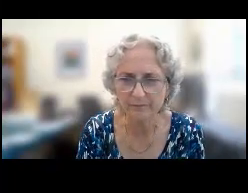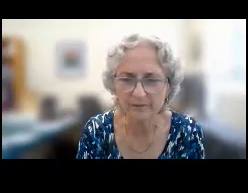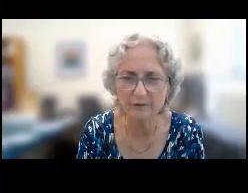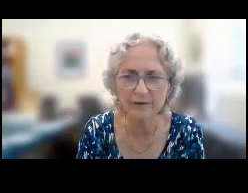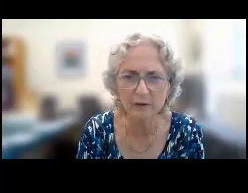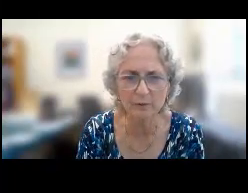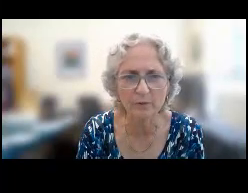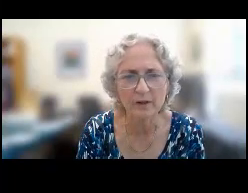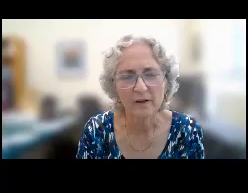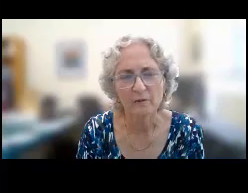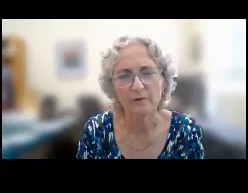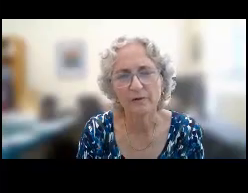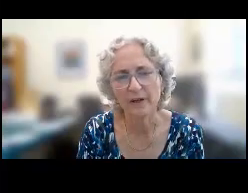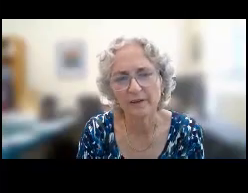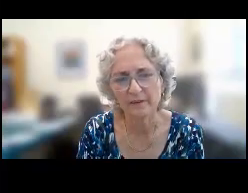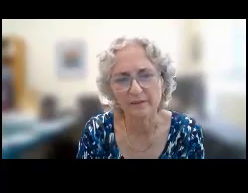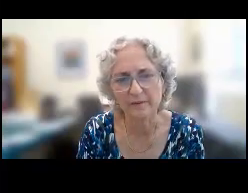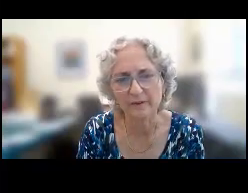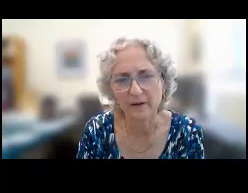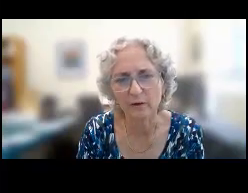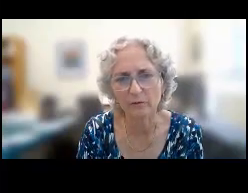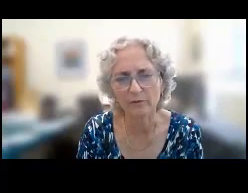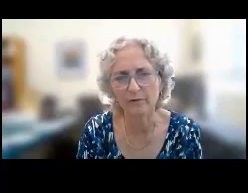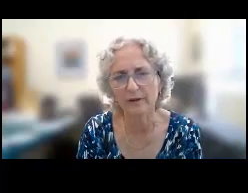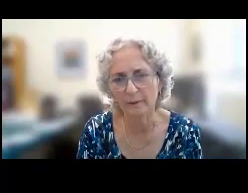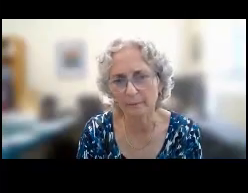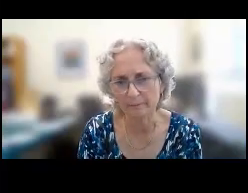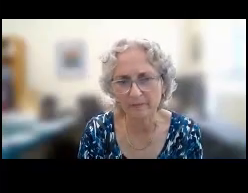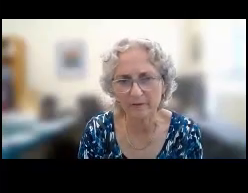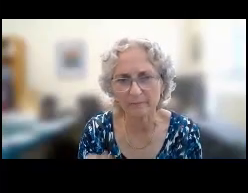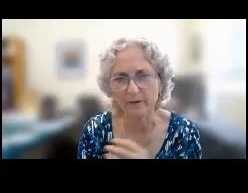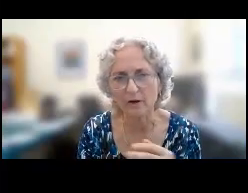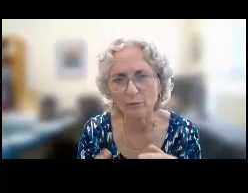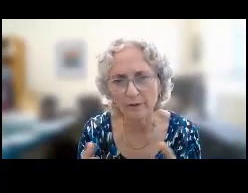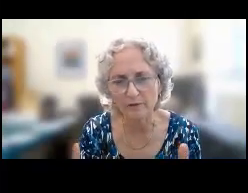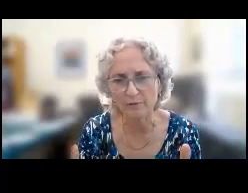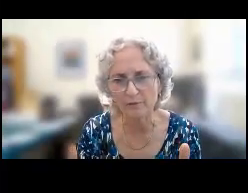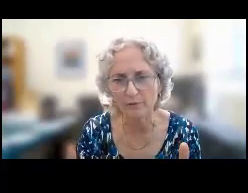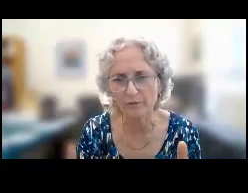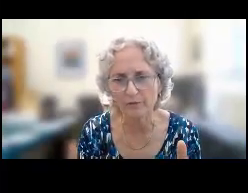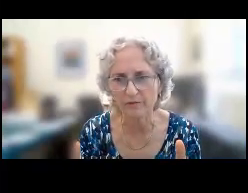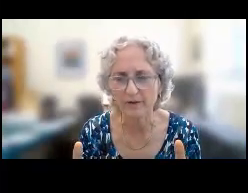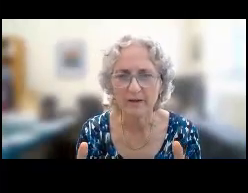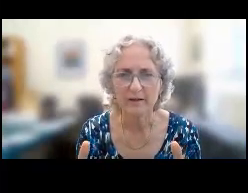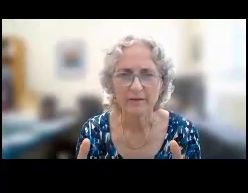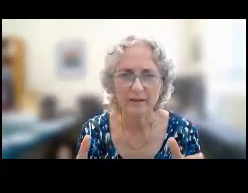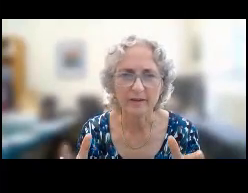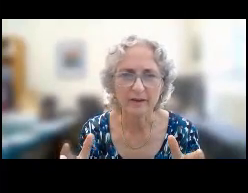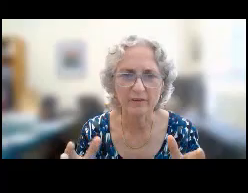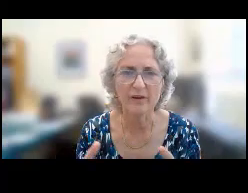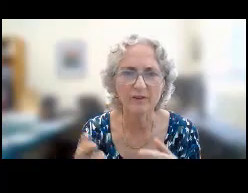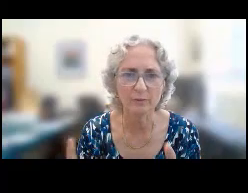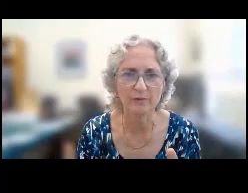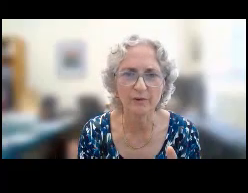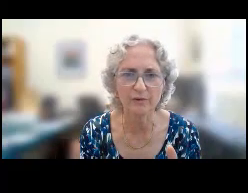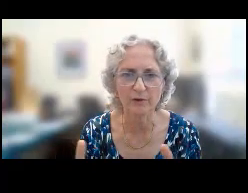available, we've created a whole bunch of resources that are designed to assist